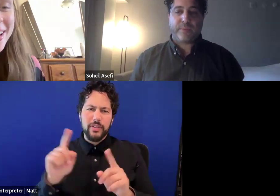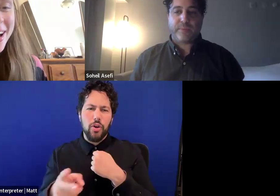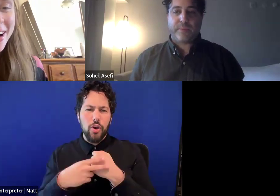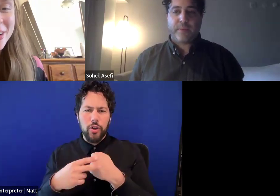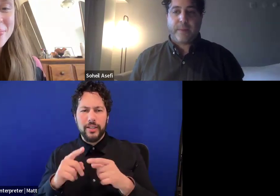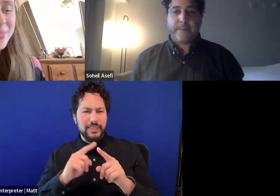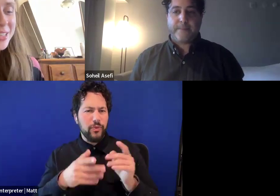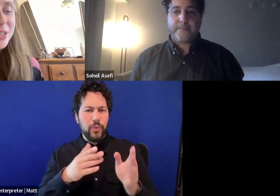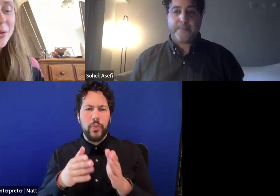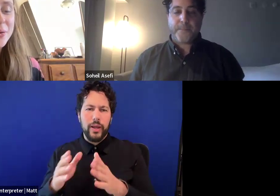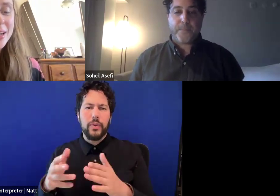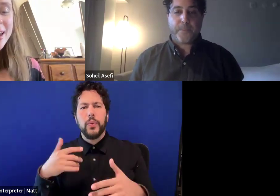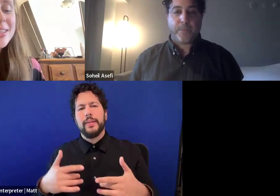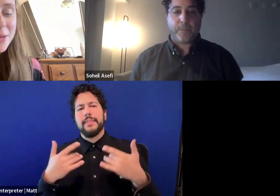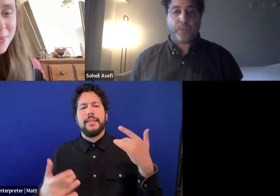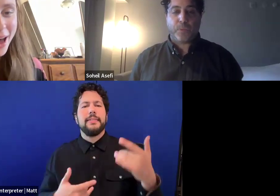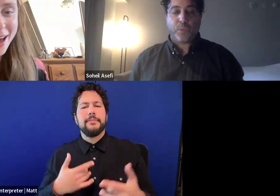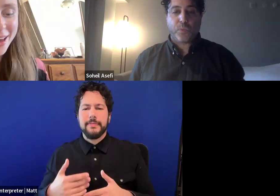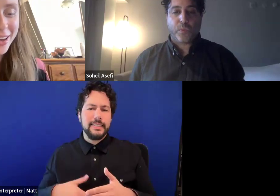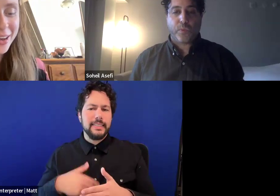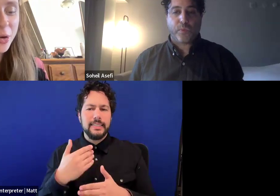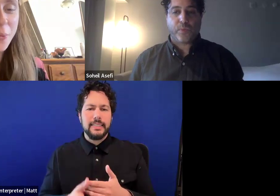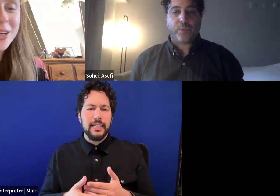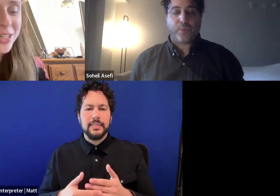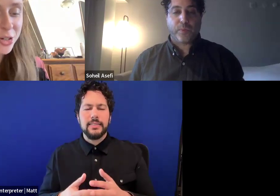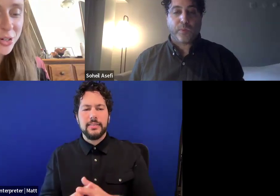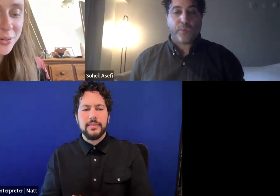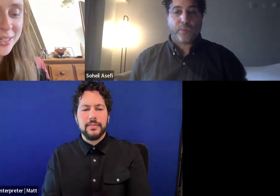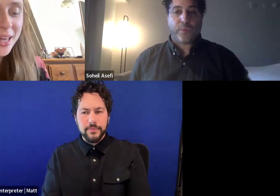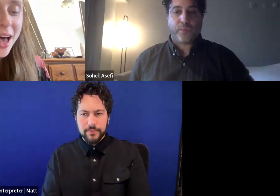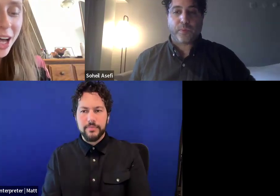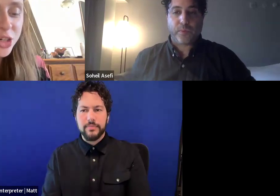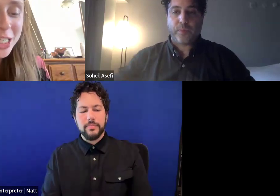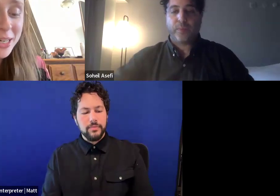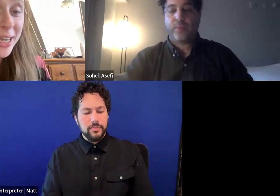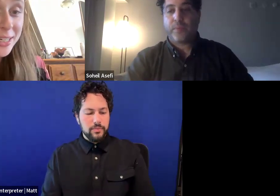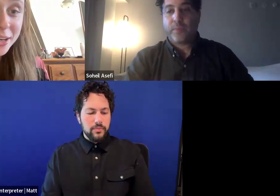Um, so next up, I want to introduce Andres Mendieta.